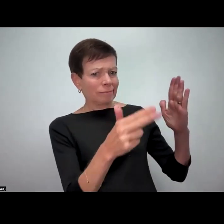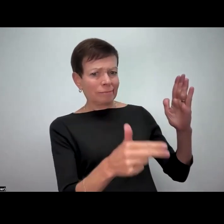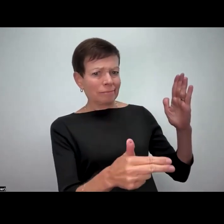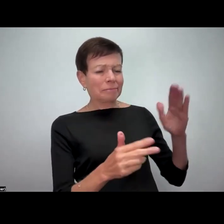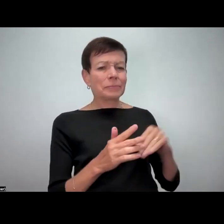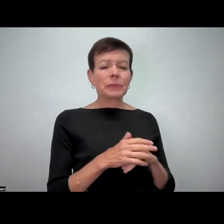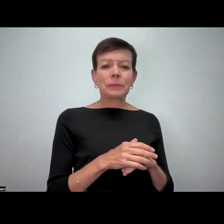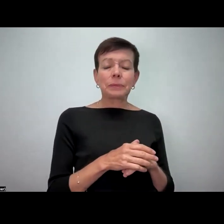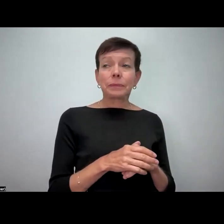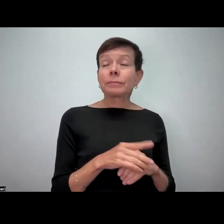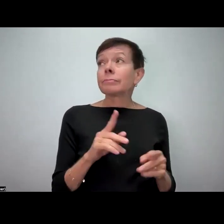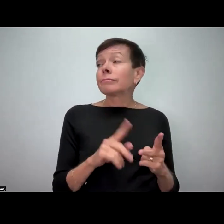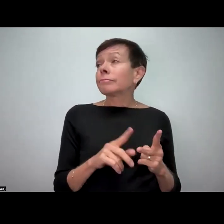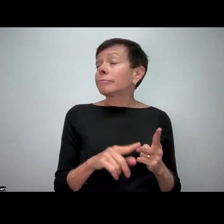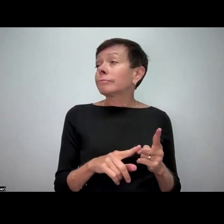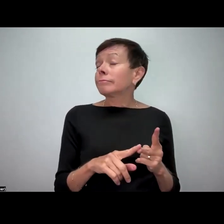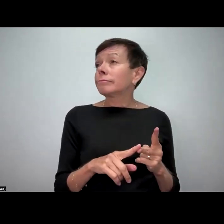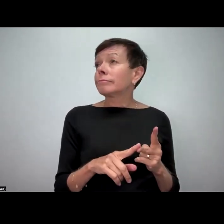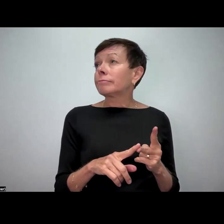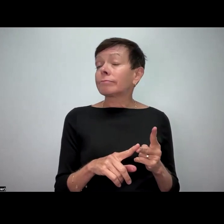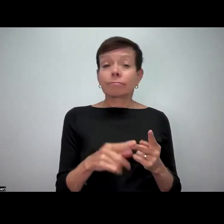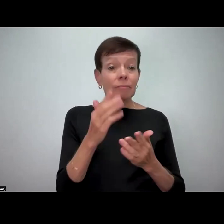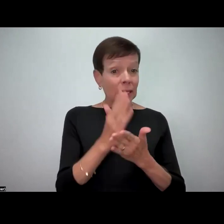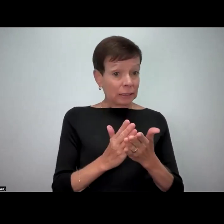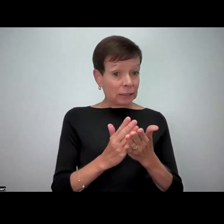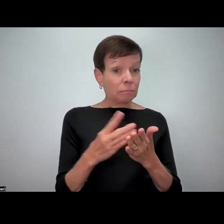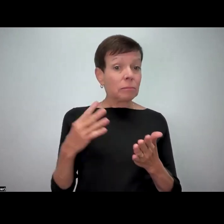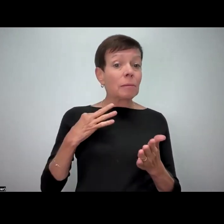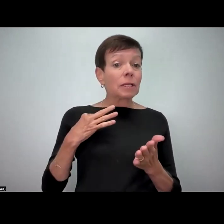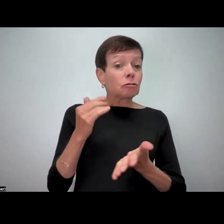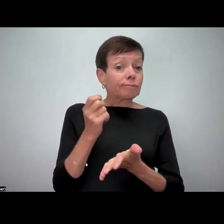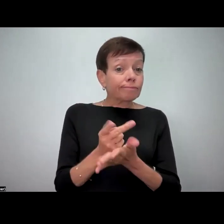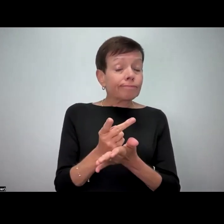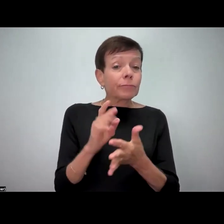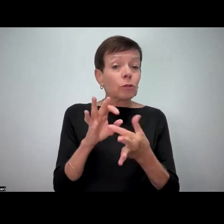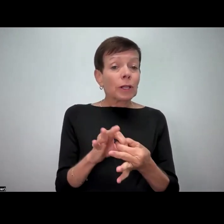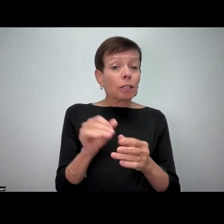We've had a couple different cultural events and performances or multi-day events where